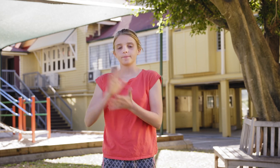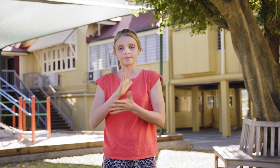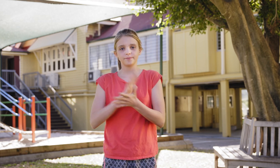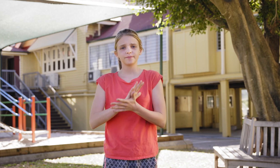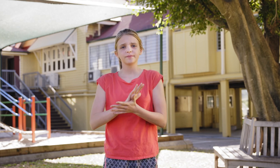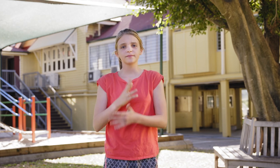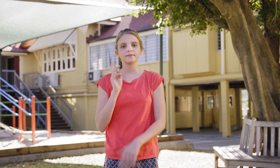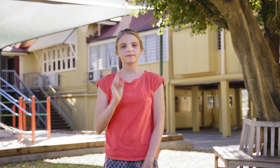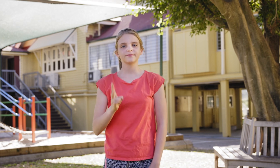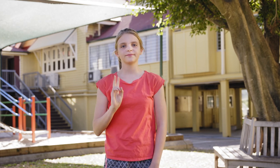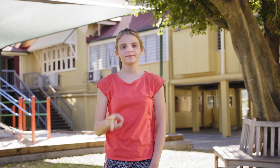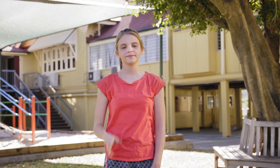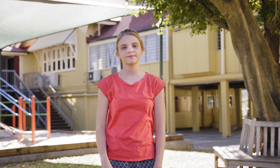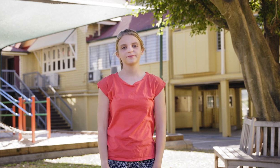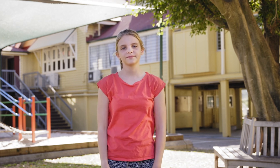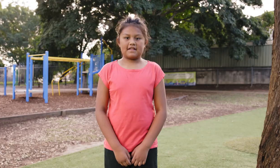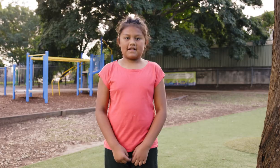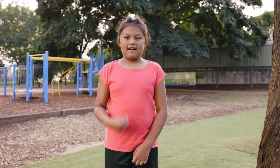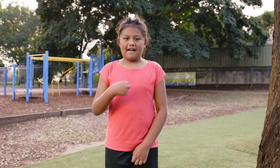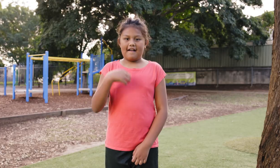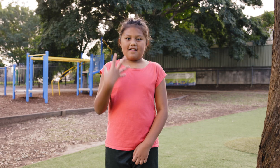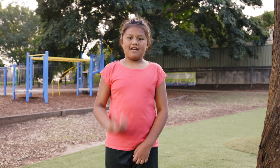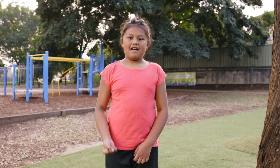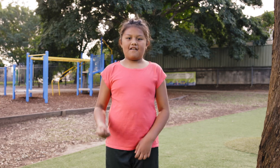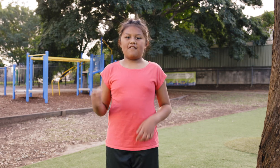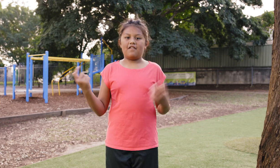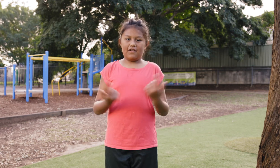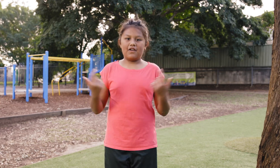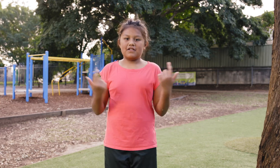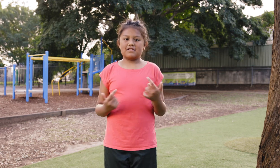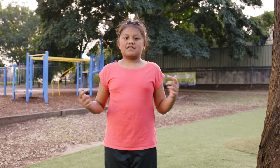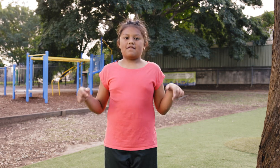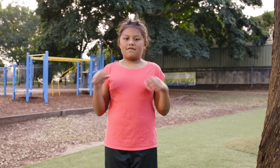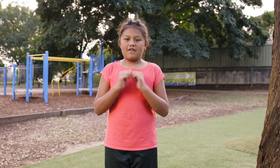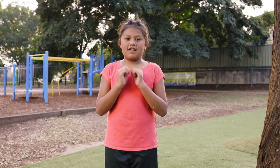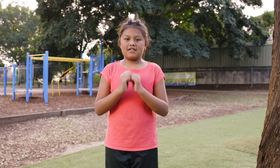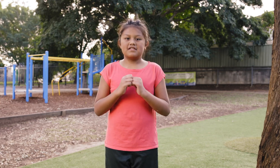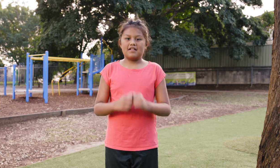and that makes me feel happy again. I have lots of friends.